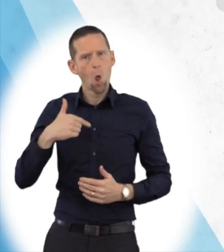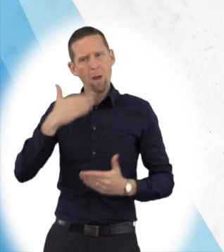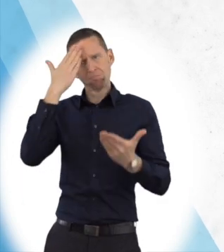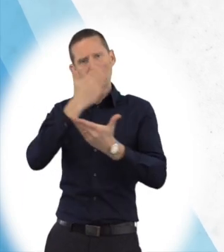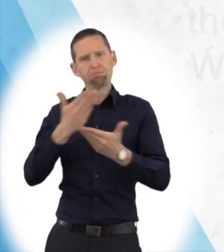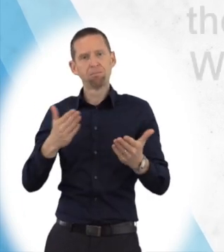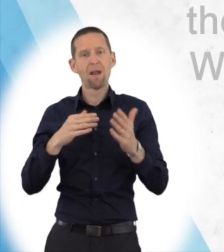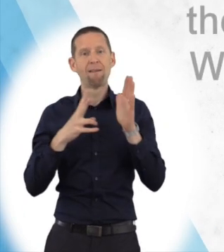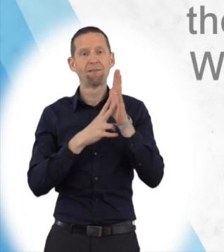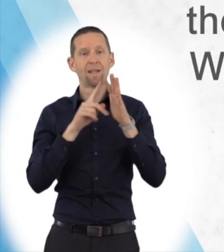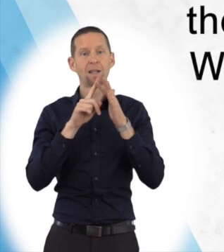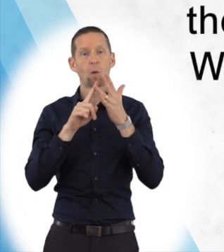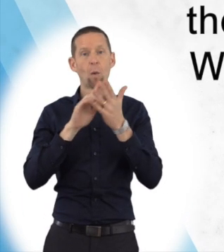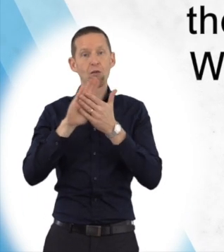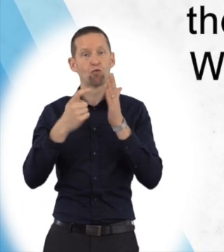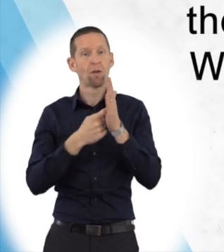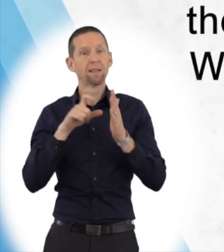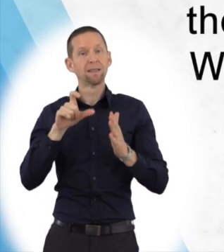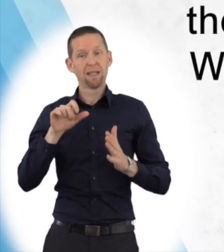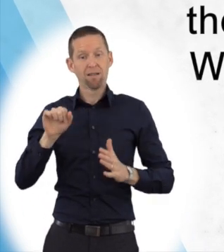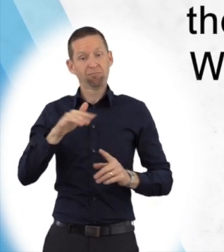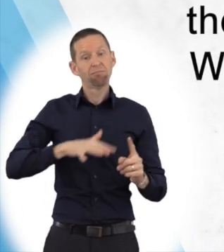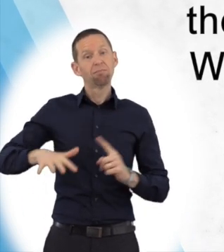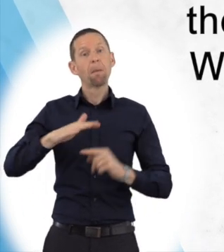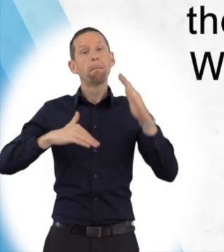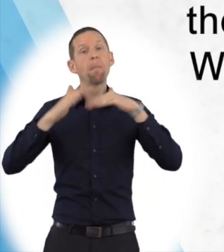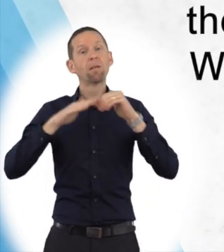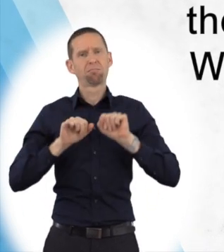We acknowledge that theVictorian Equal Opportunity and Human Rights Commission is located on